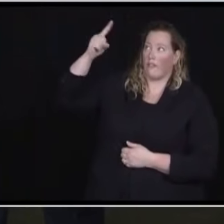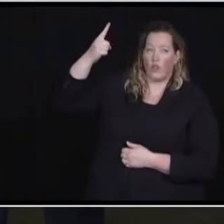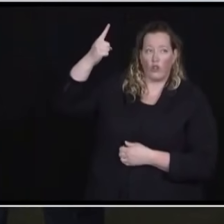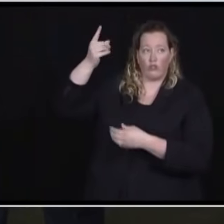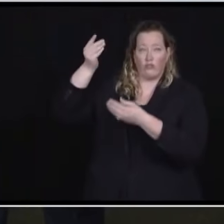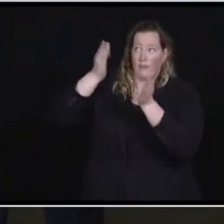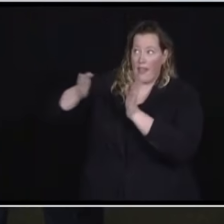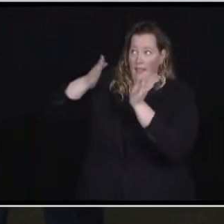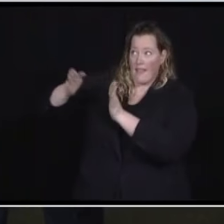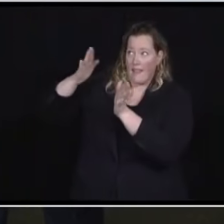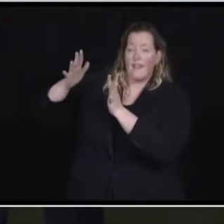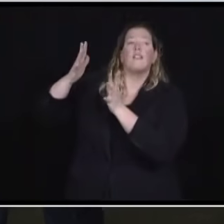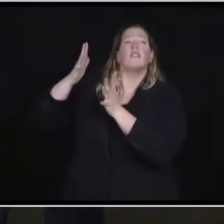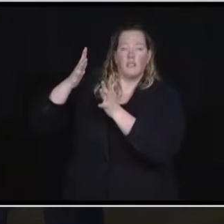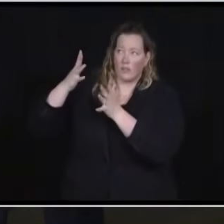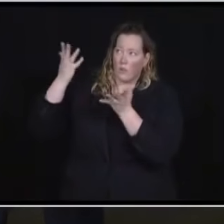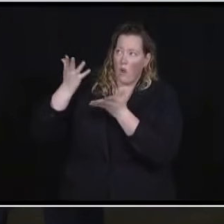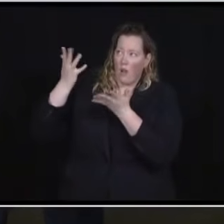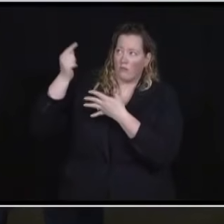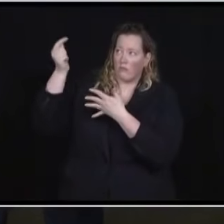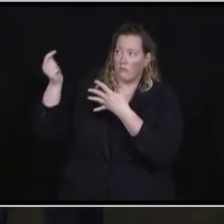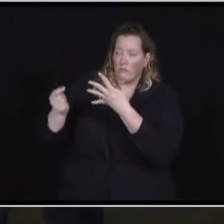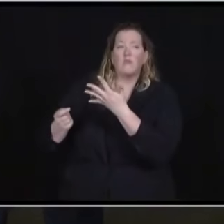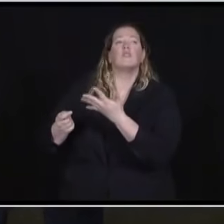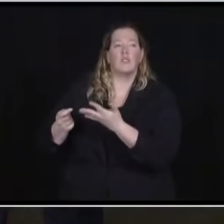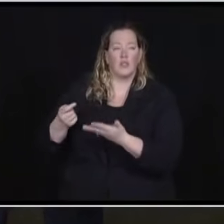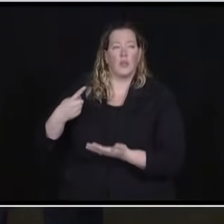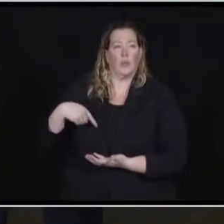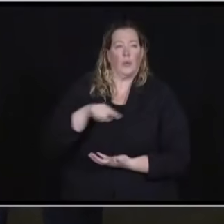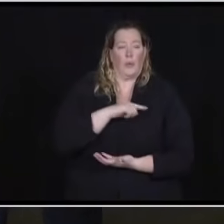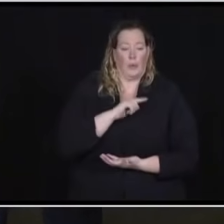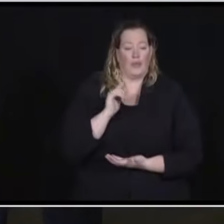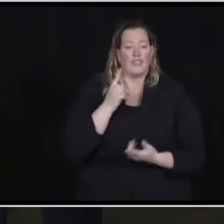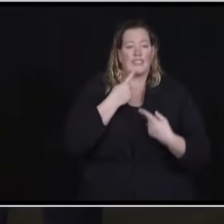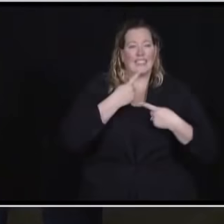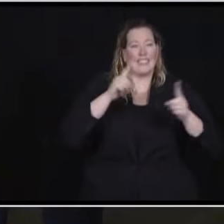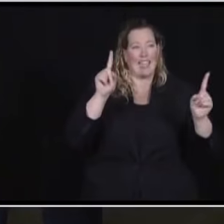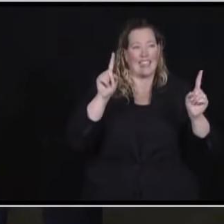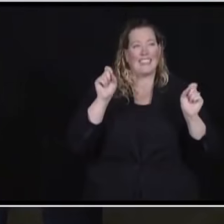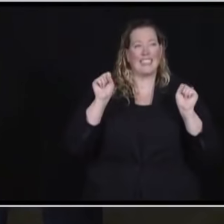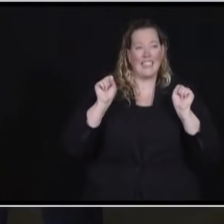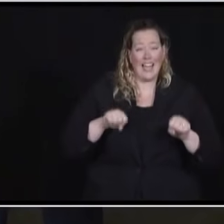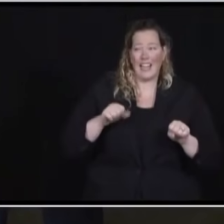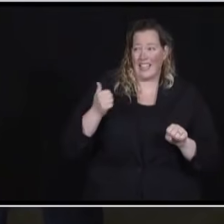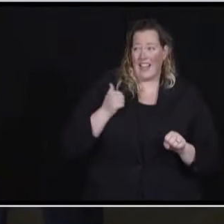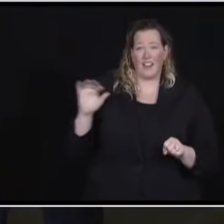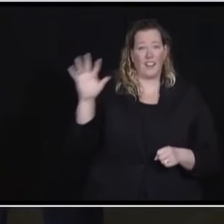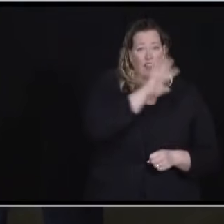As we continue to build on the work we have been doing to prepare for the largest logistical undertaking in the province's history, it